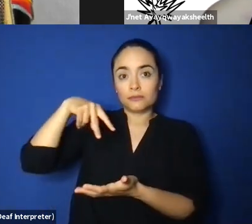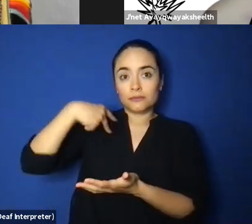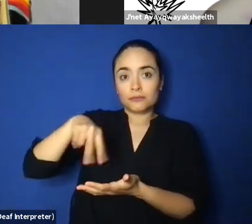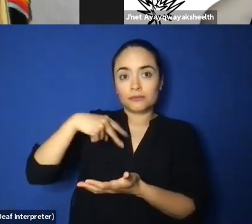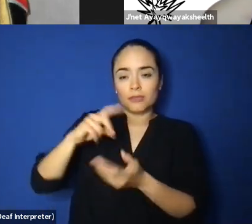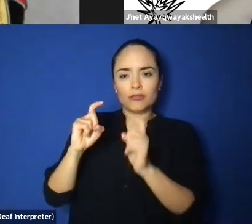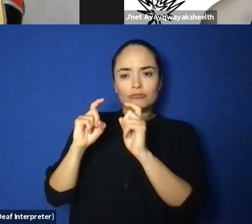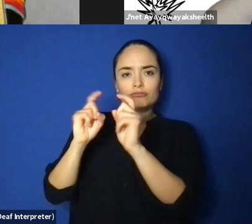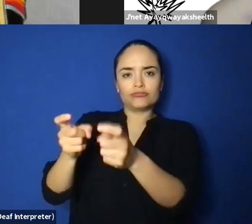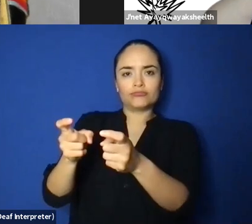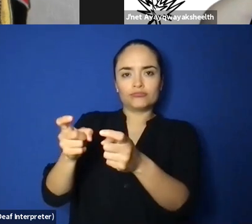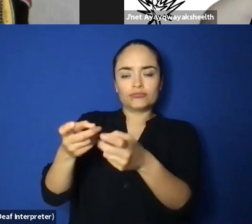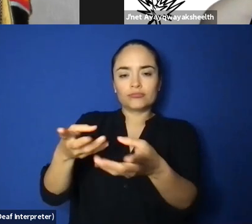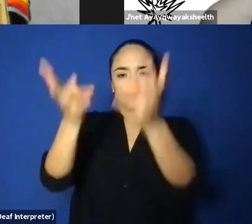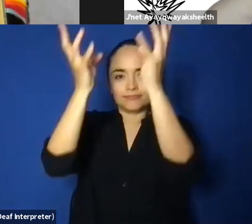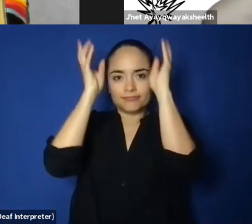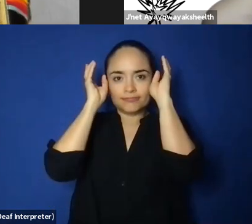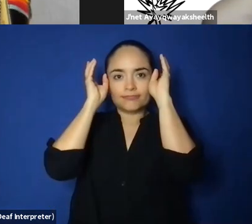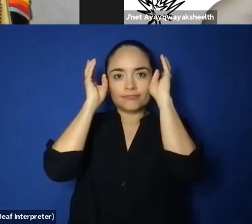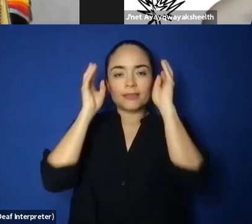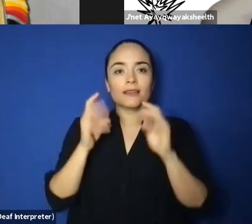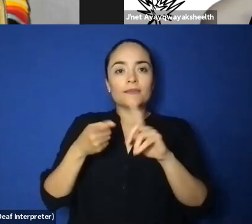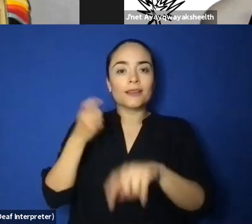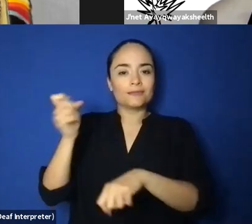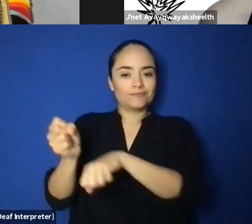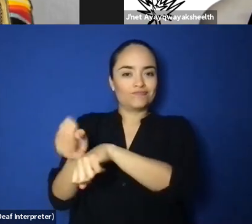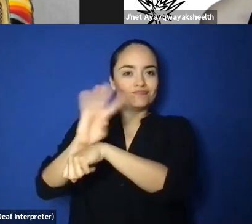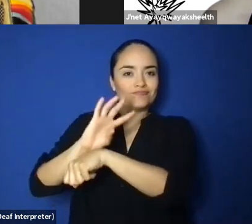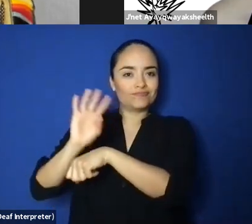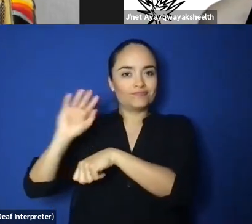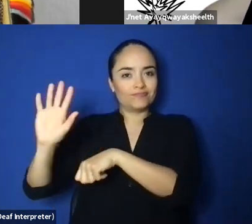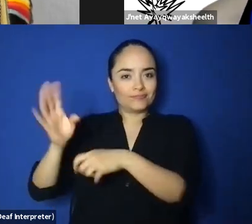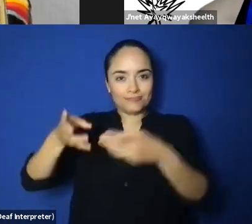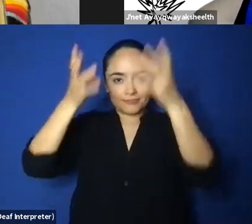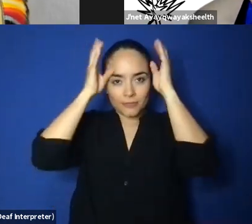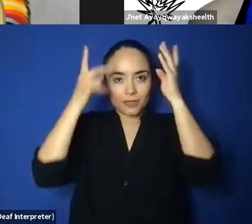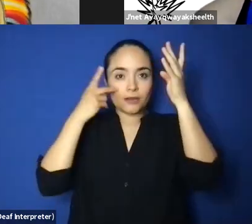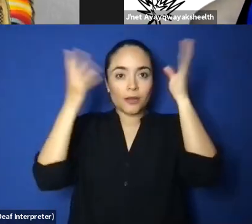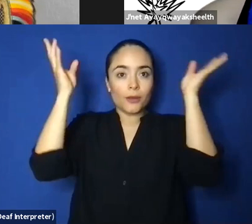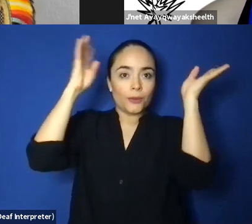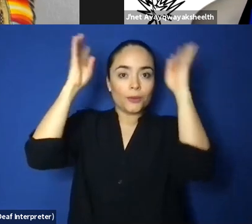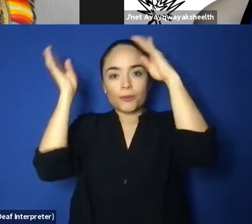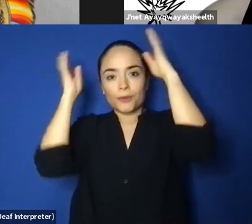guard hair. So you'll see this bouncing beautiful hair here, and it's actually from a porcupine. It